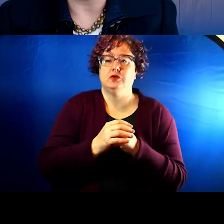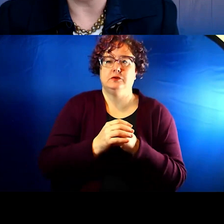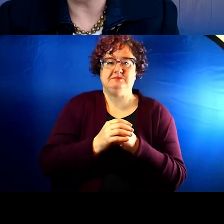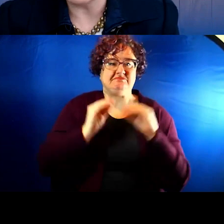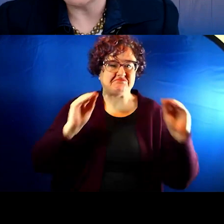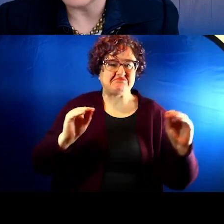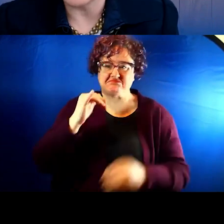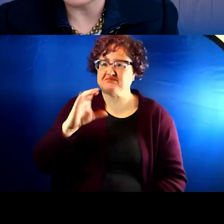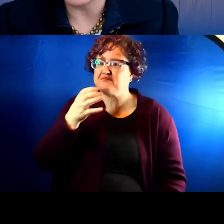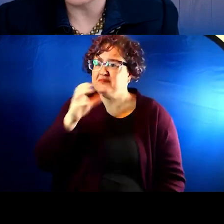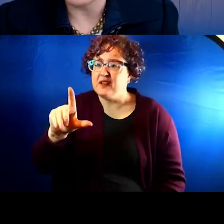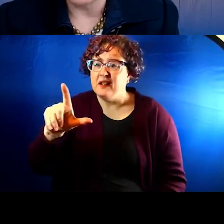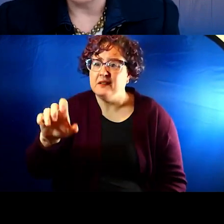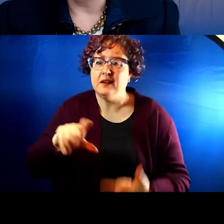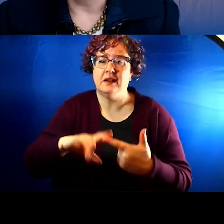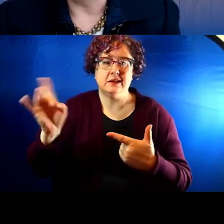THERE IS NOTHING IN THERE ABOUT CRISIS. REAL SIMPLE.